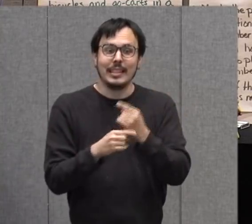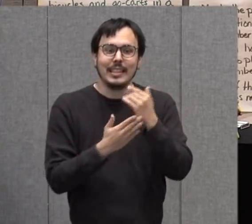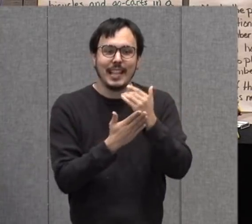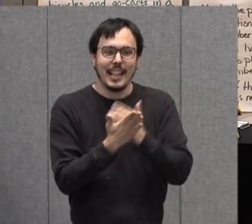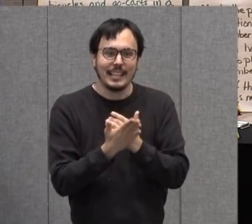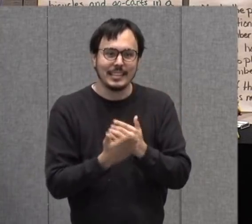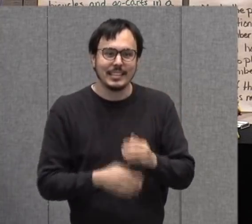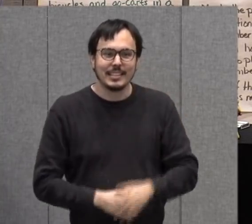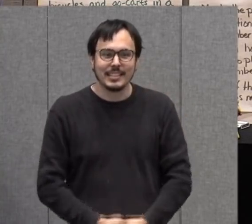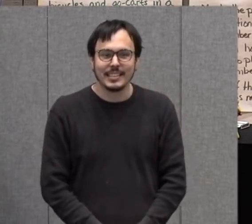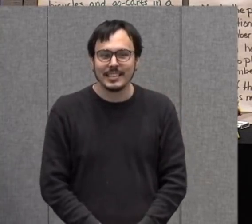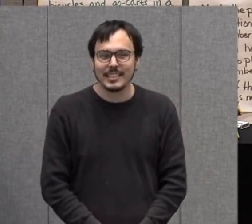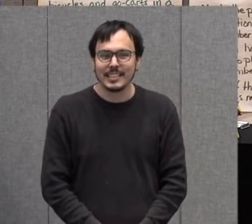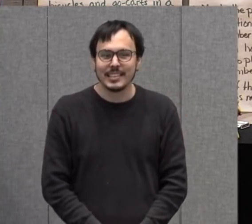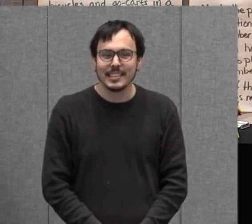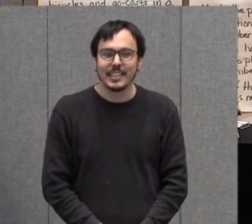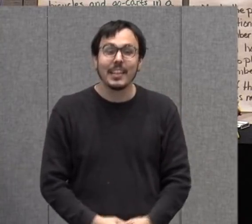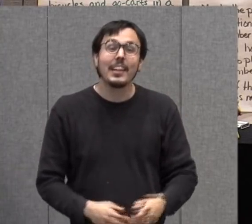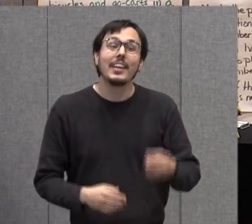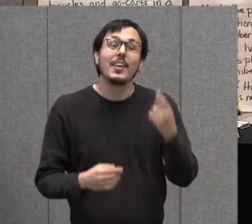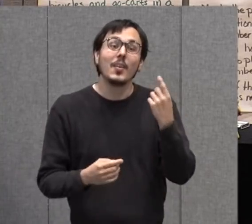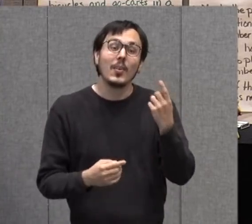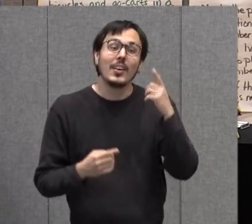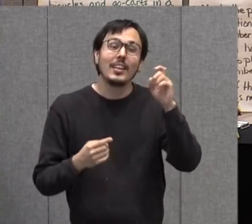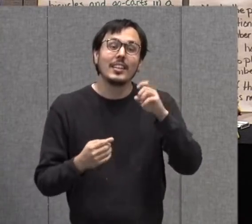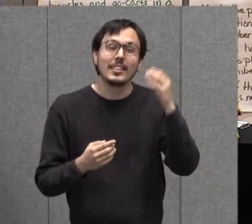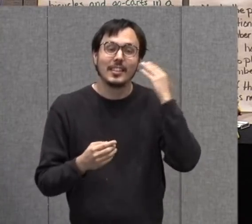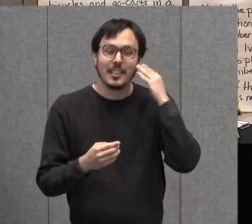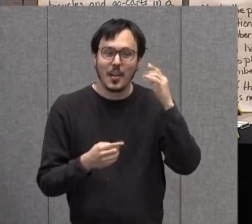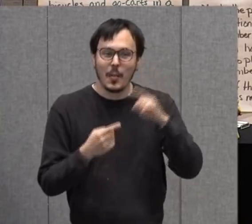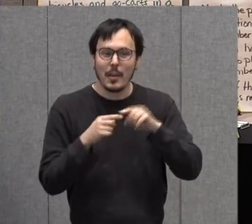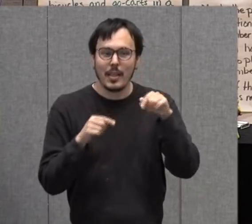So, one thing you need to know about this routine